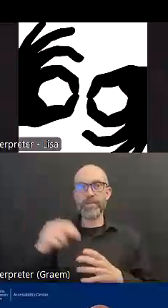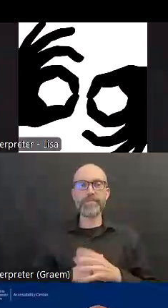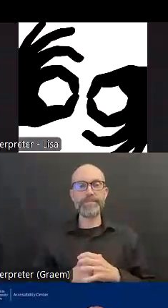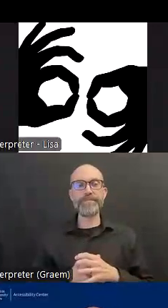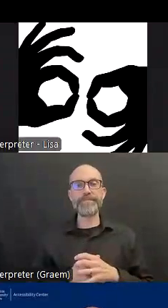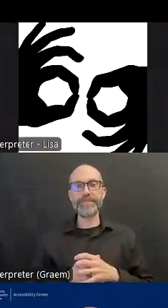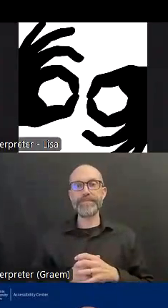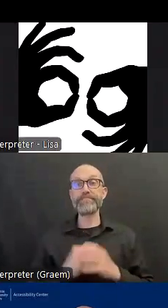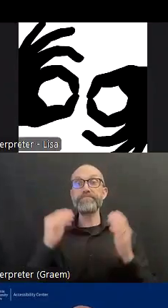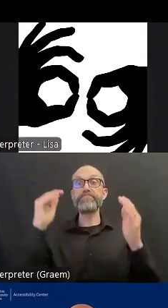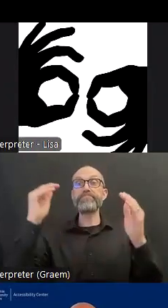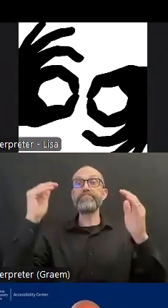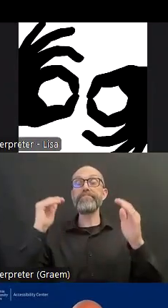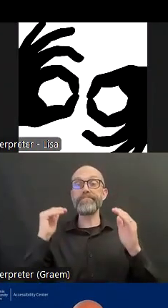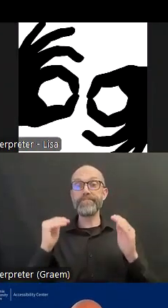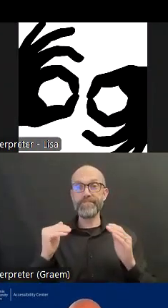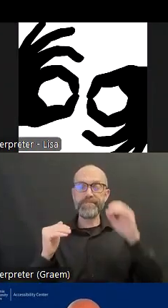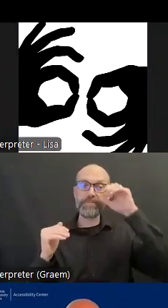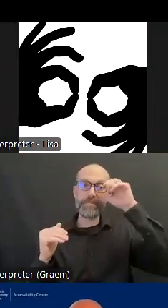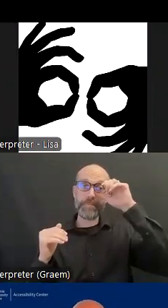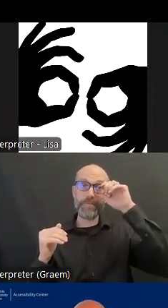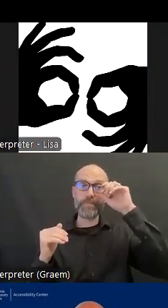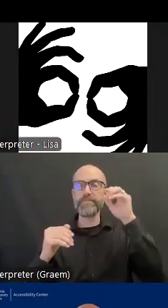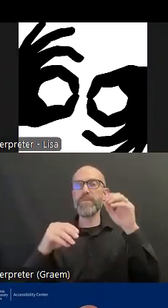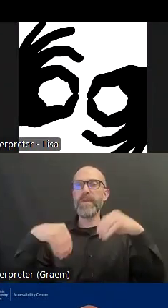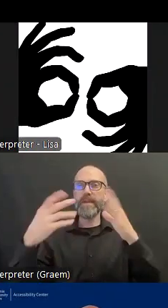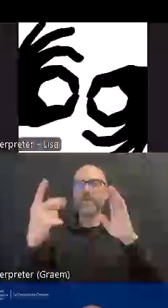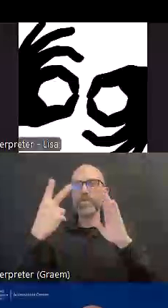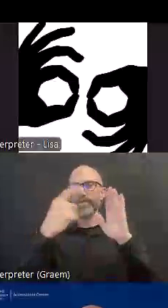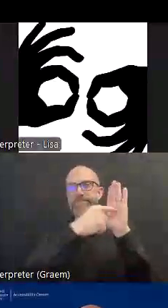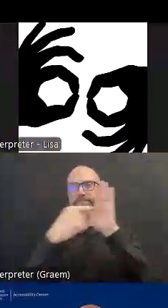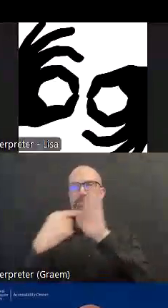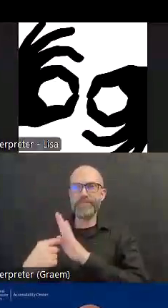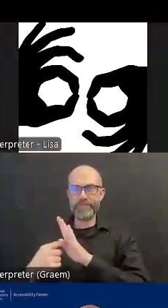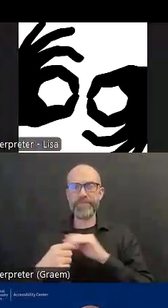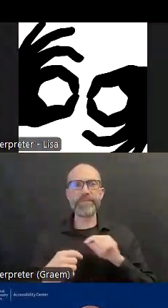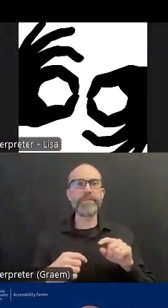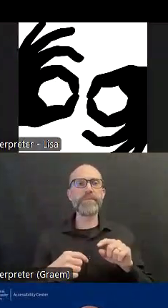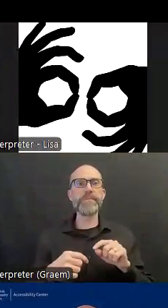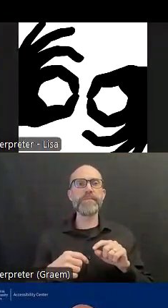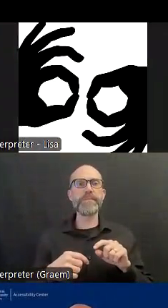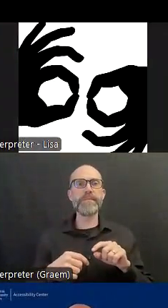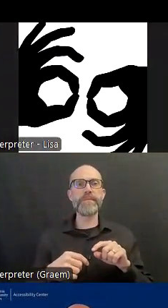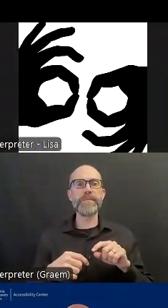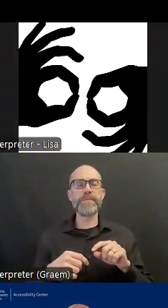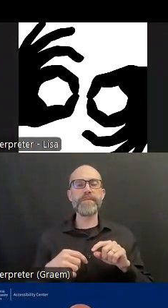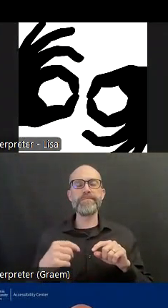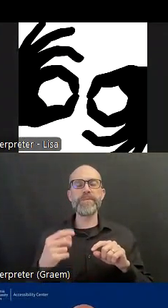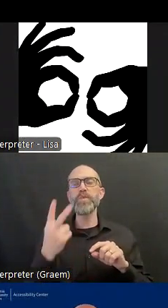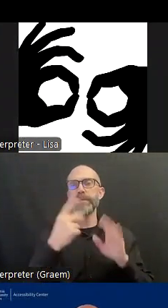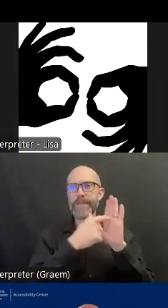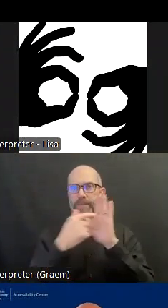So next, we want to go through two examples to illustrate,